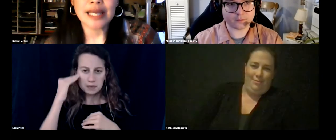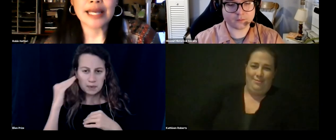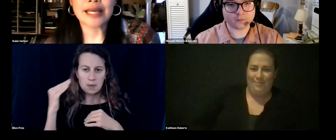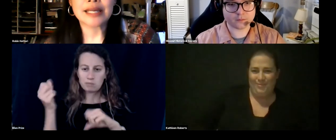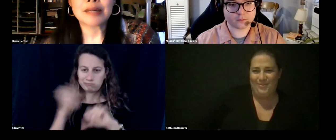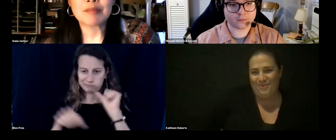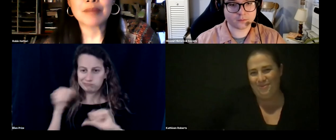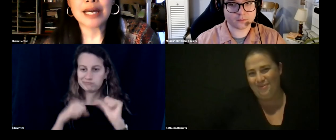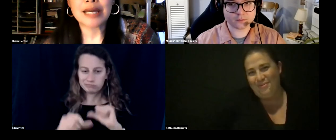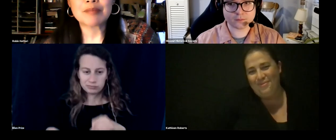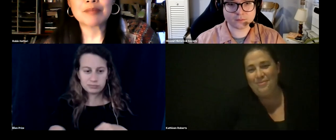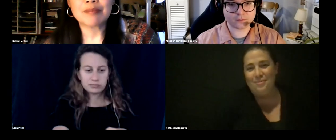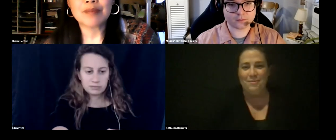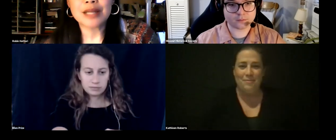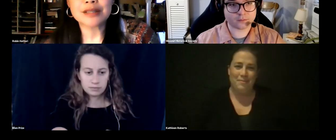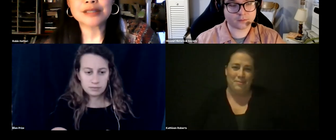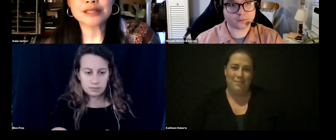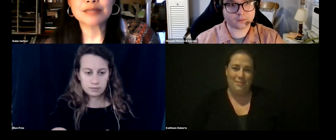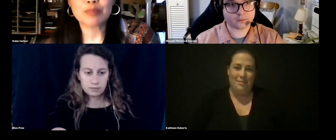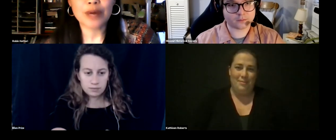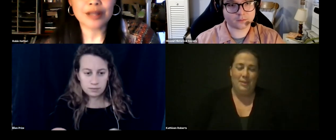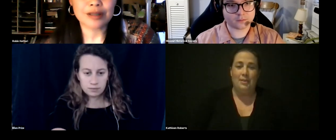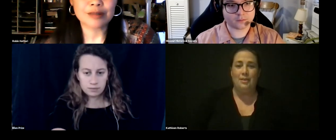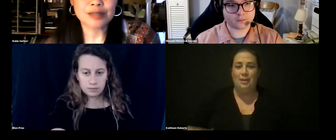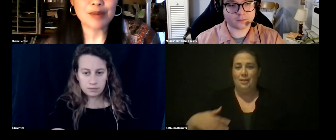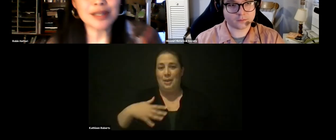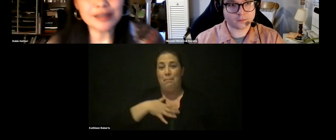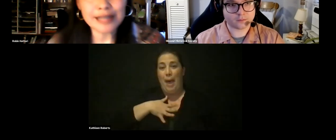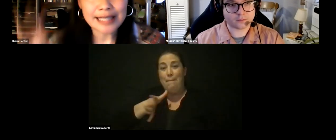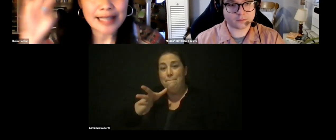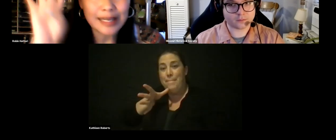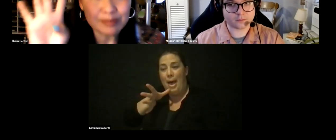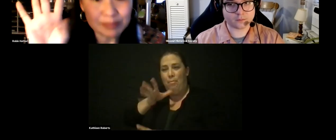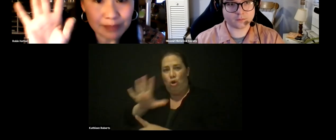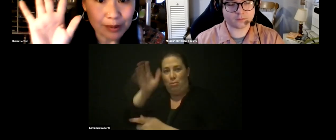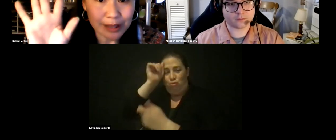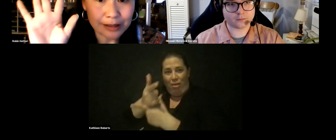psychological trauma of being Japanese, you know, the Japanese